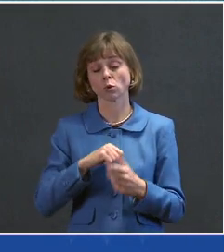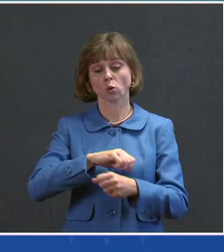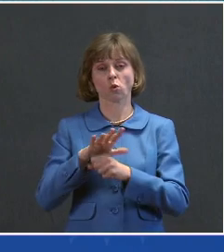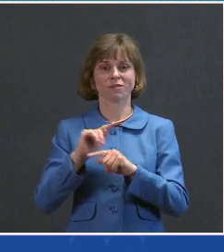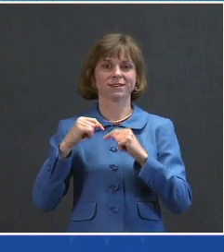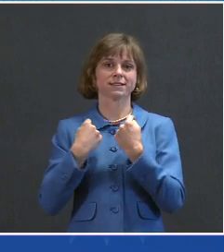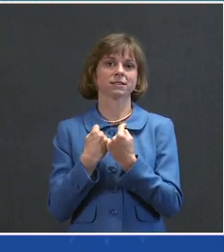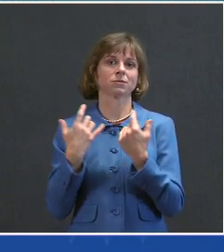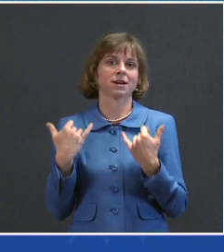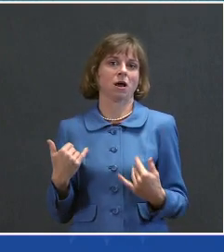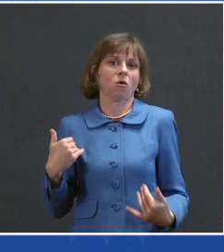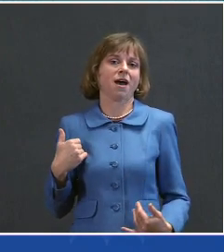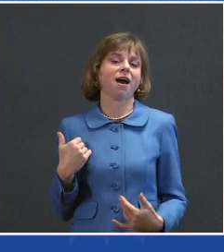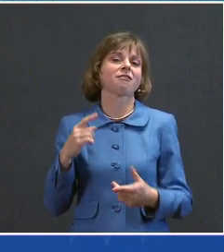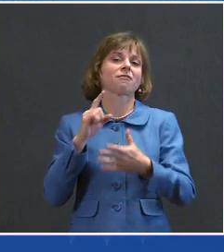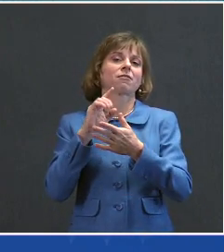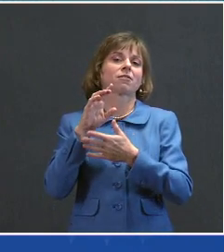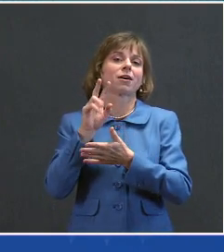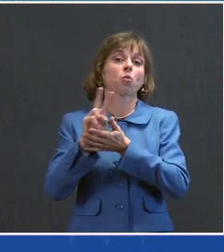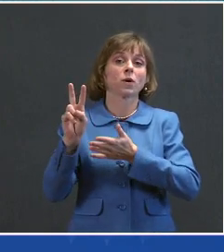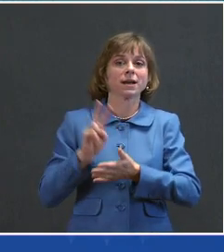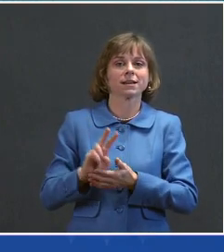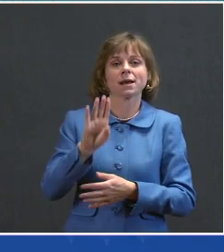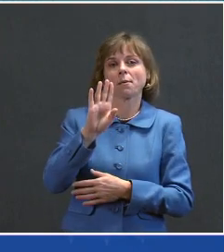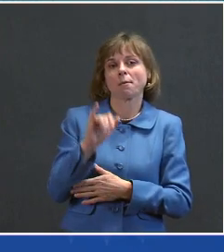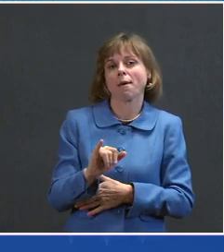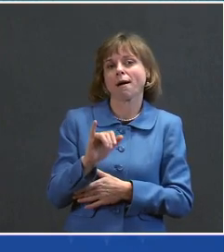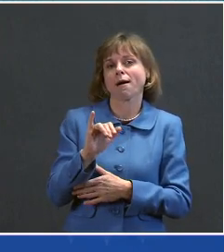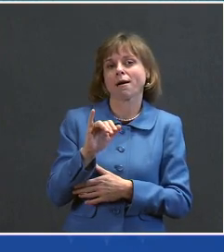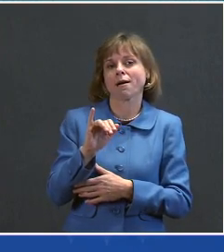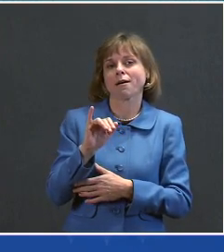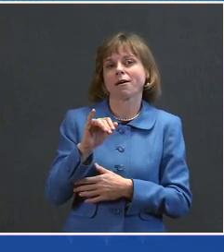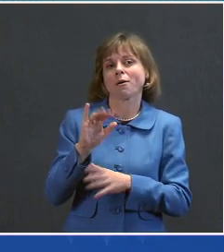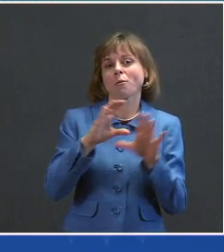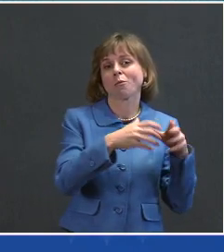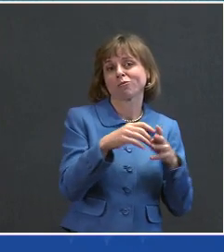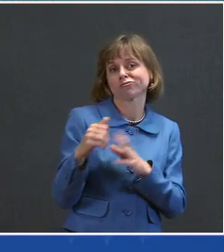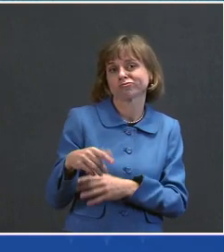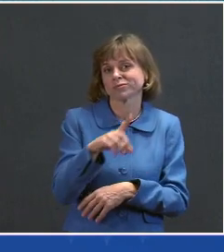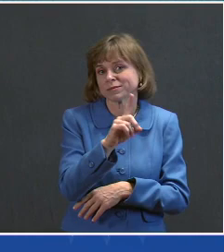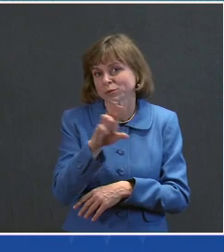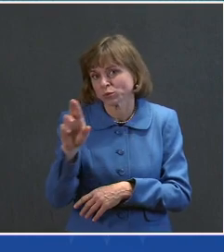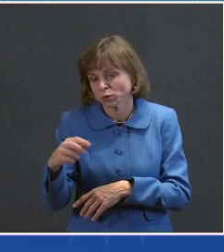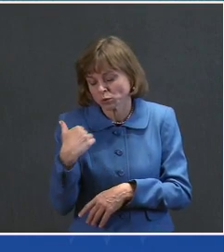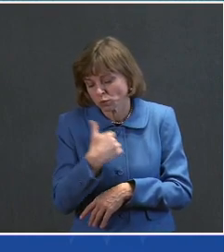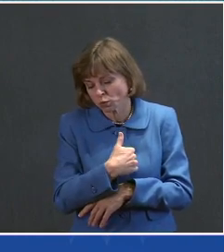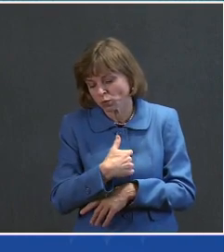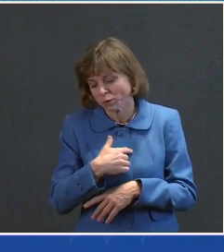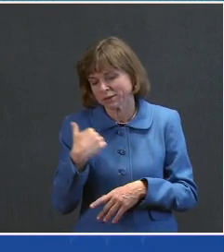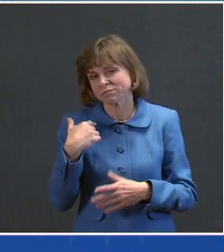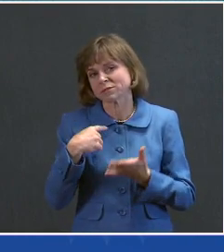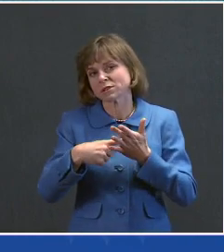bipartisan member briefings with the Senate and House, where, of course, we talk about the American Rescue Plan and the impact it can have.